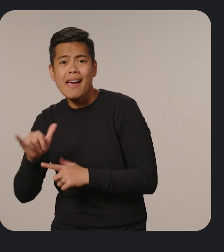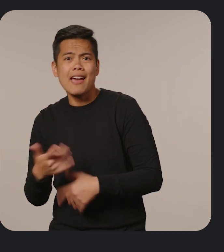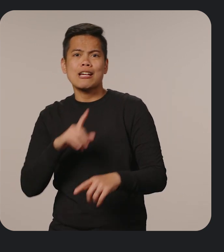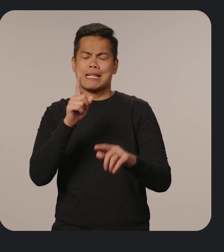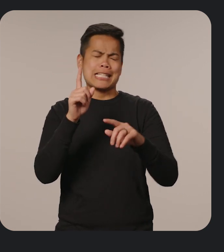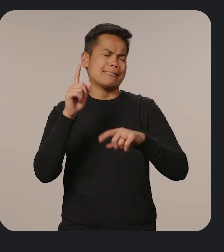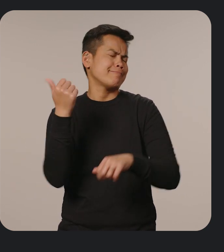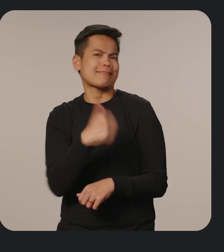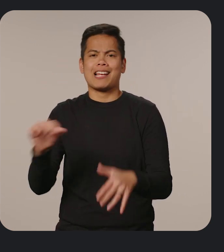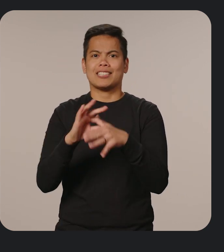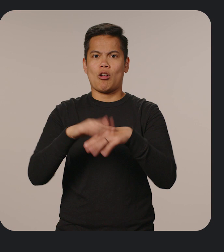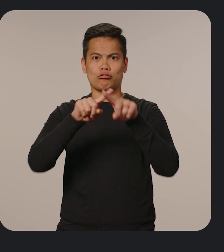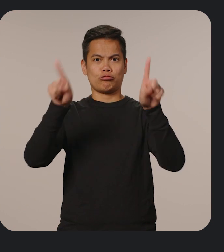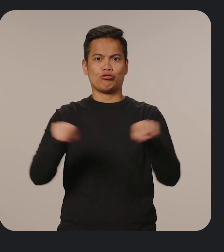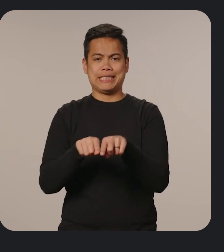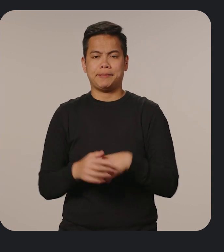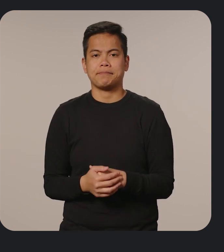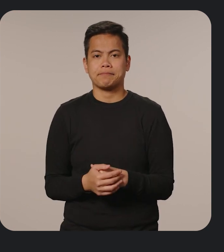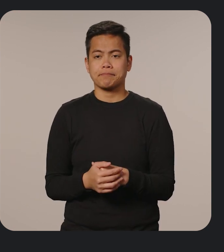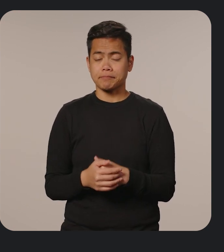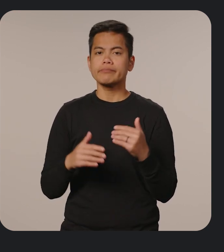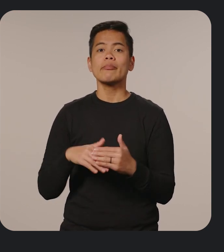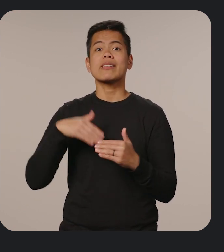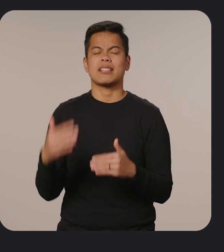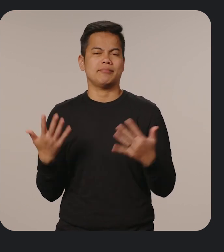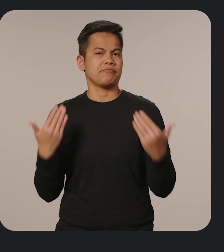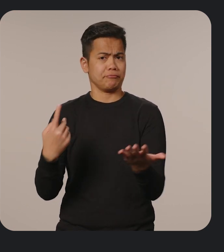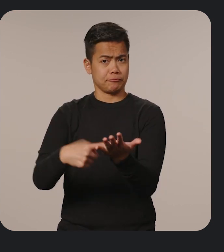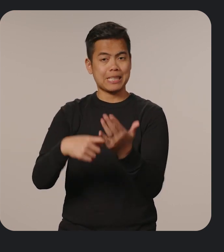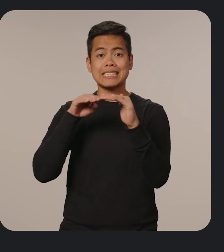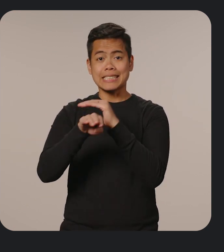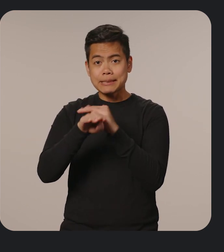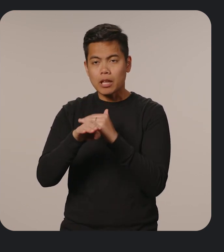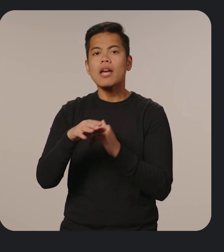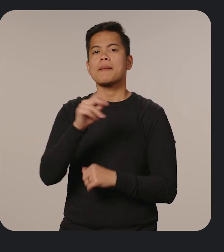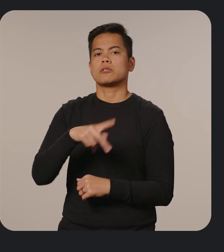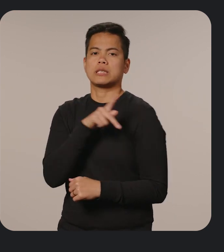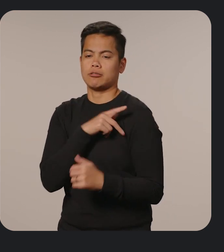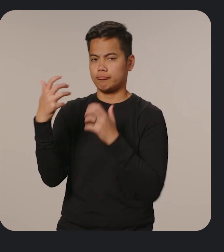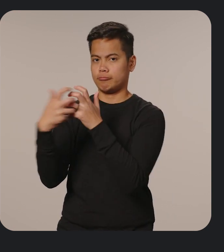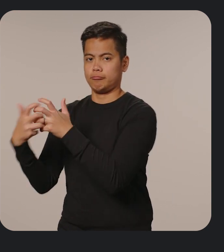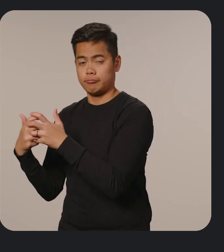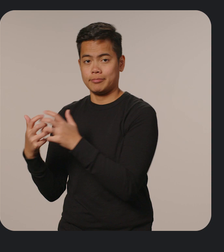Everyone has their own unique wants and needs. One low vision user's needs may be completely different than another's.